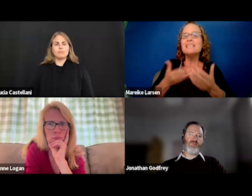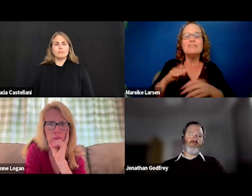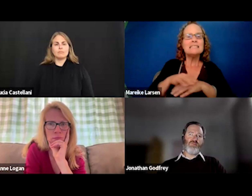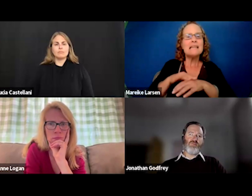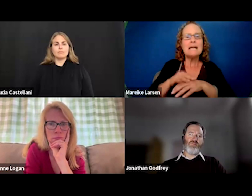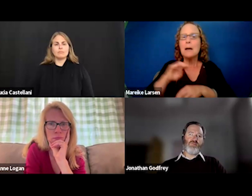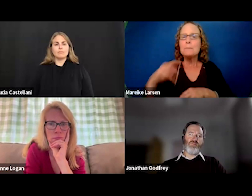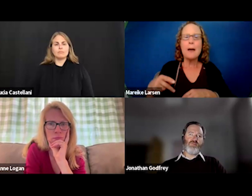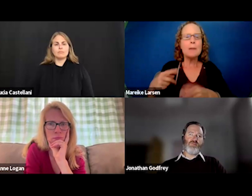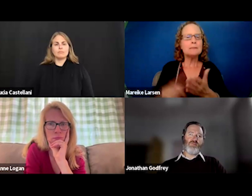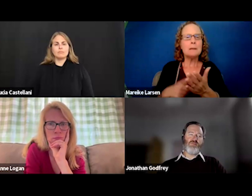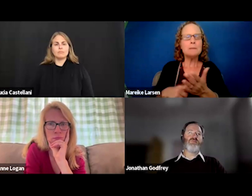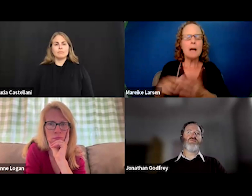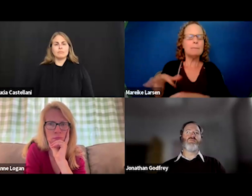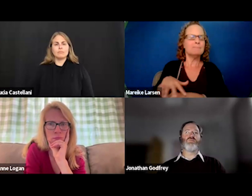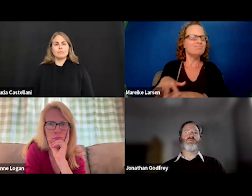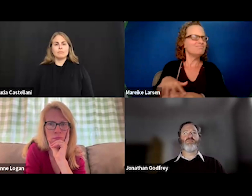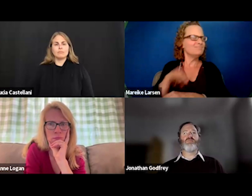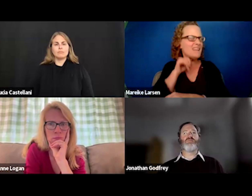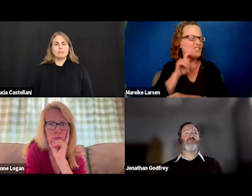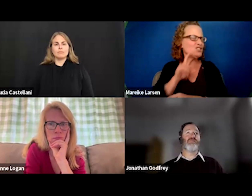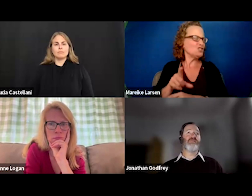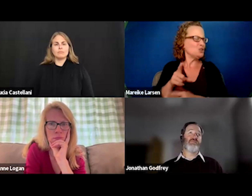and not everyone might be familiar with those.